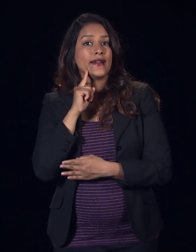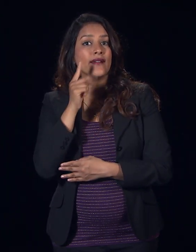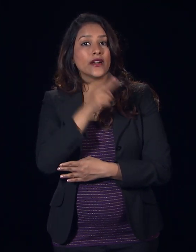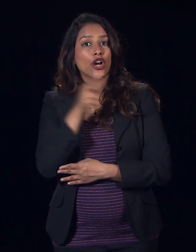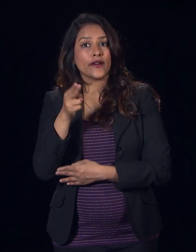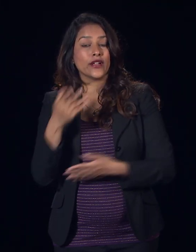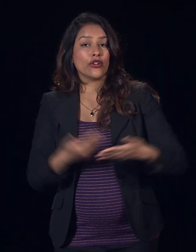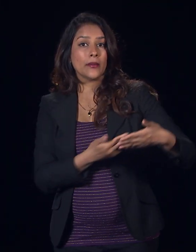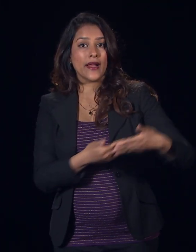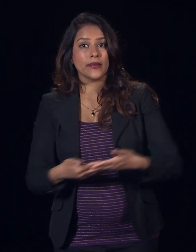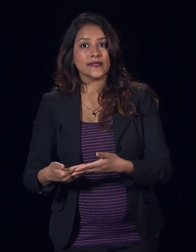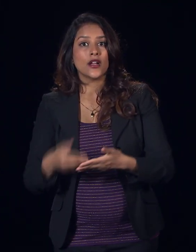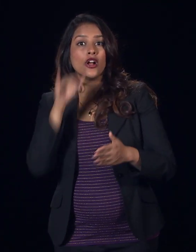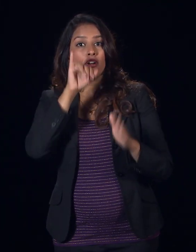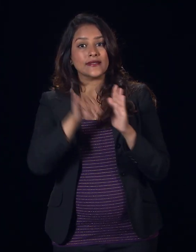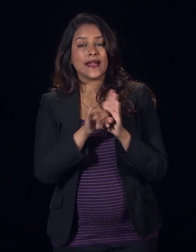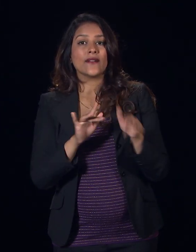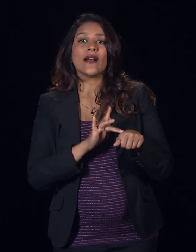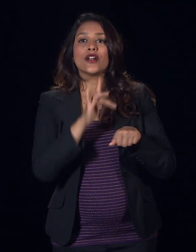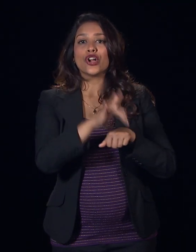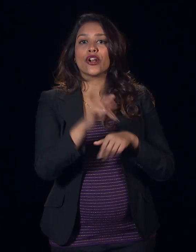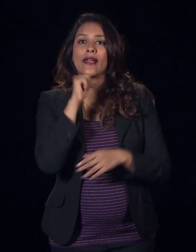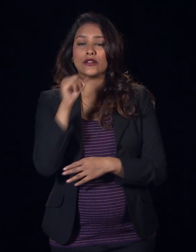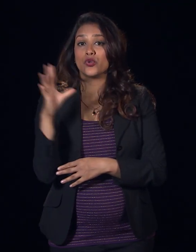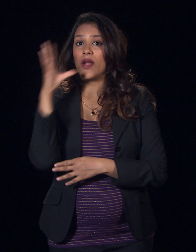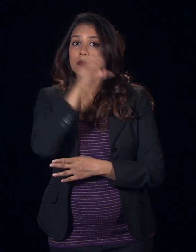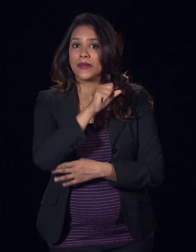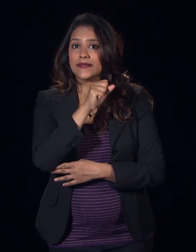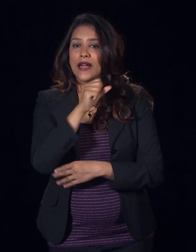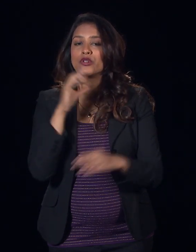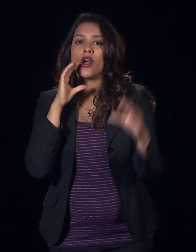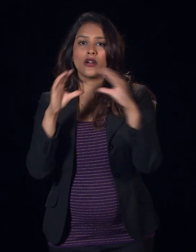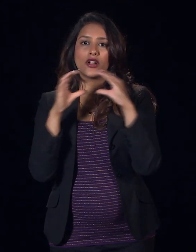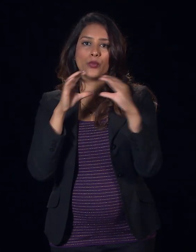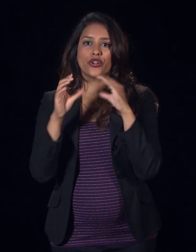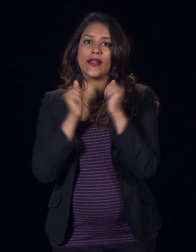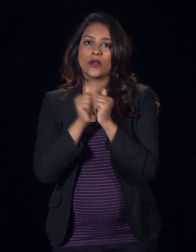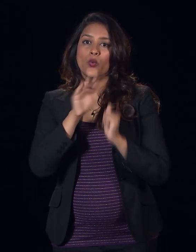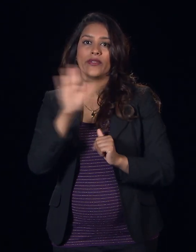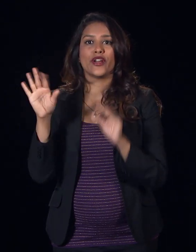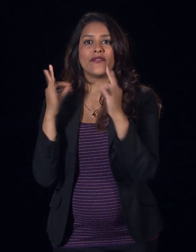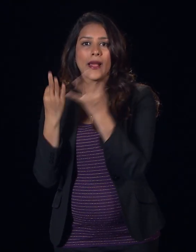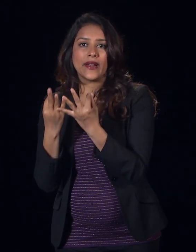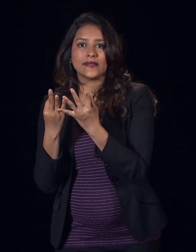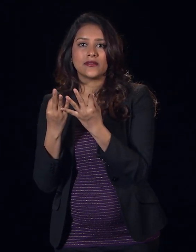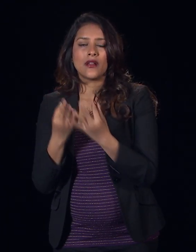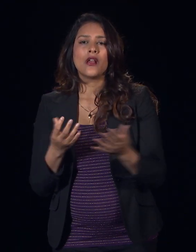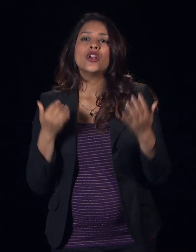and hard of hearing babies are identified early and do not miss out on communicating with their families.